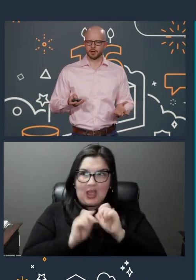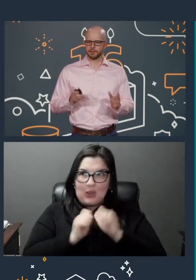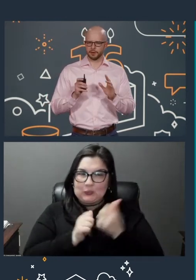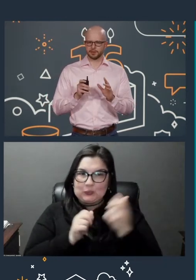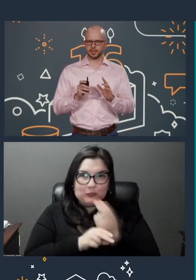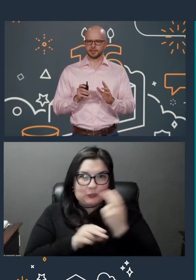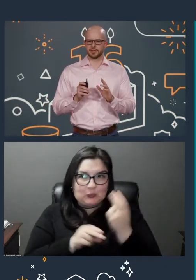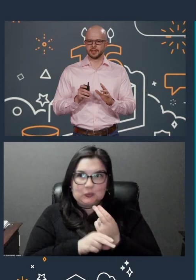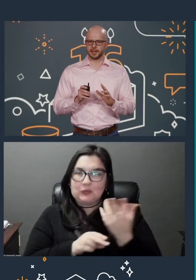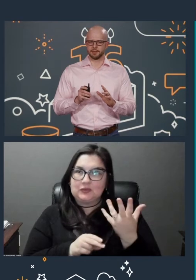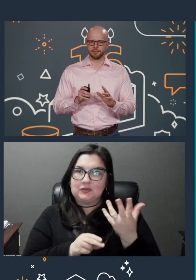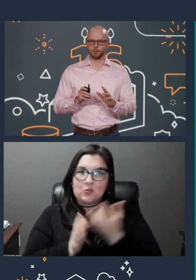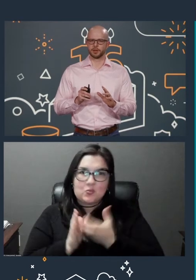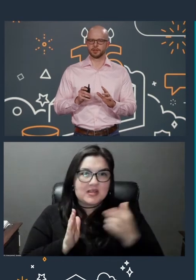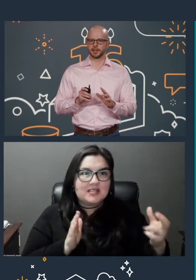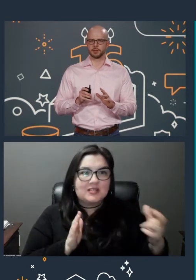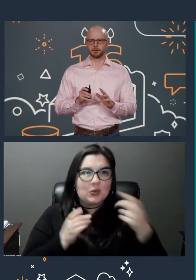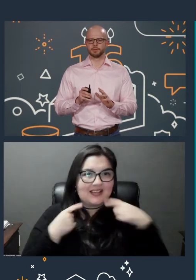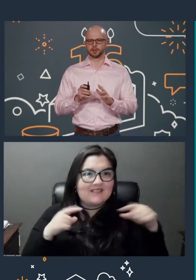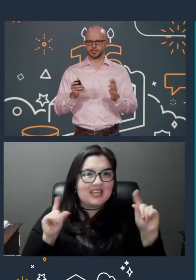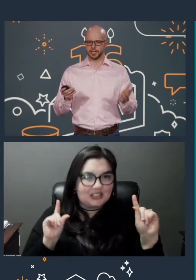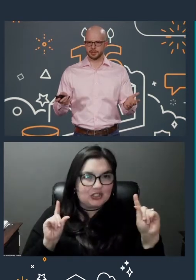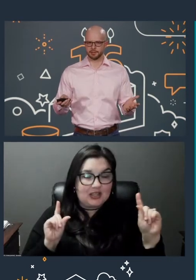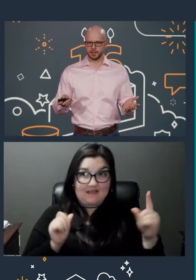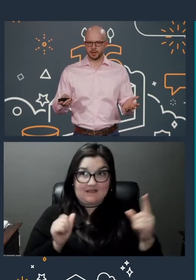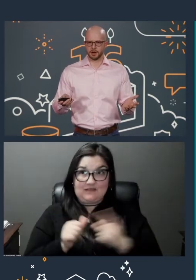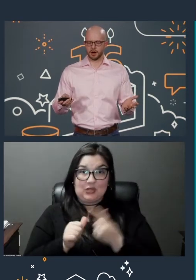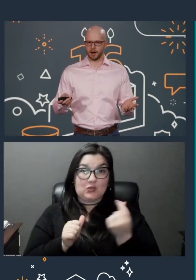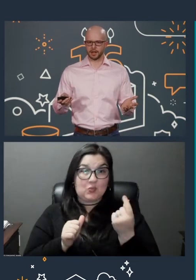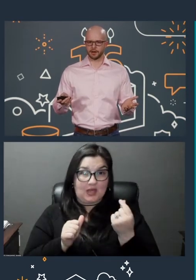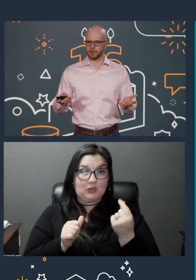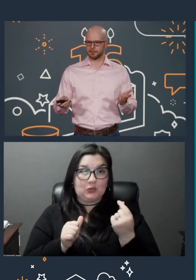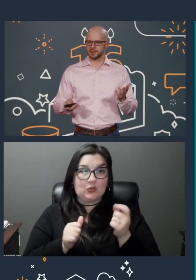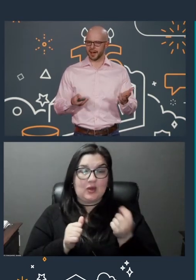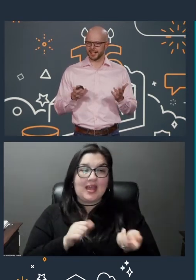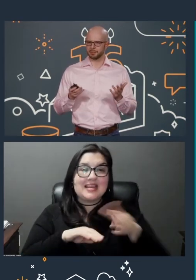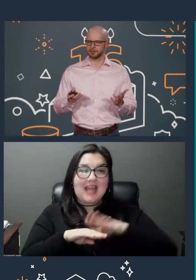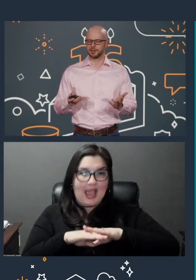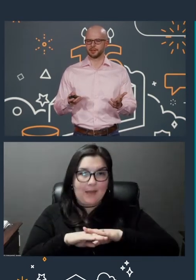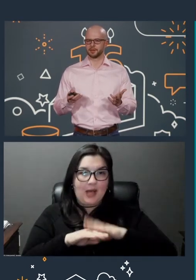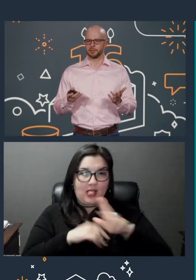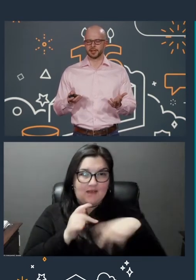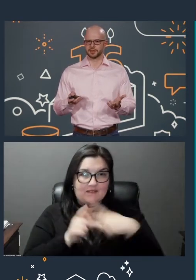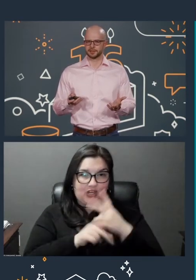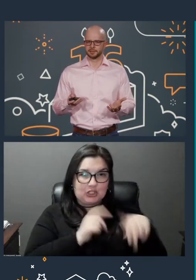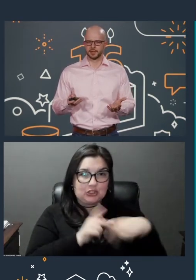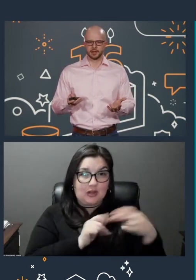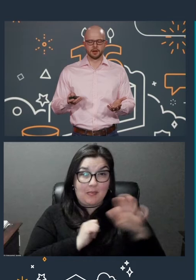One of the first things they did was enable versioning on around 90% of their buckets,